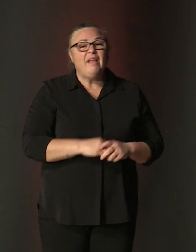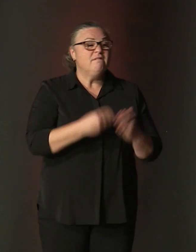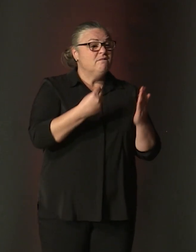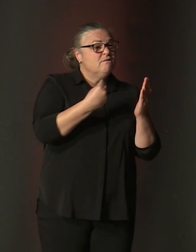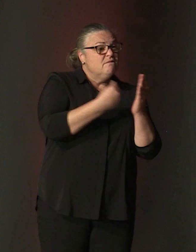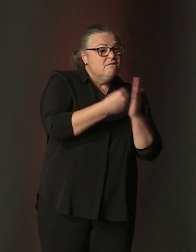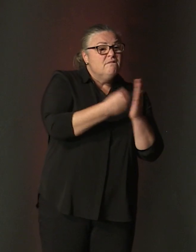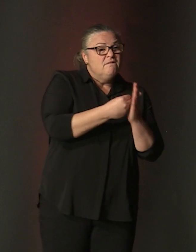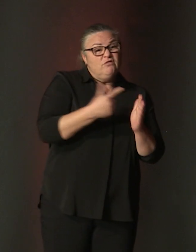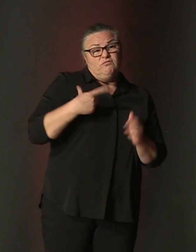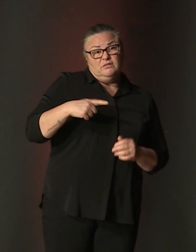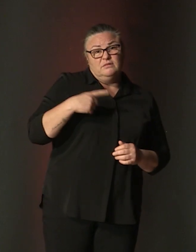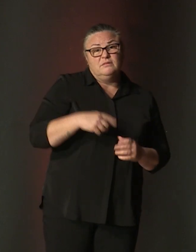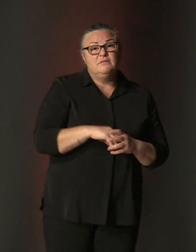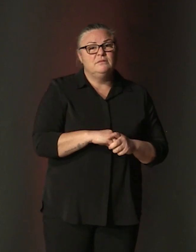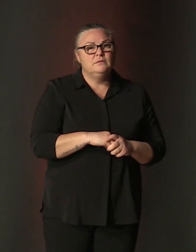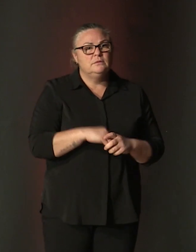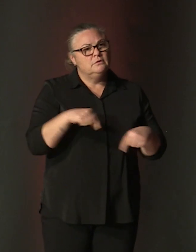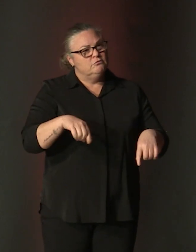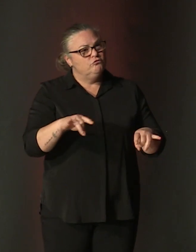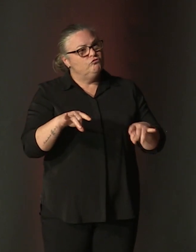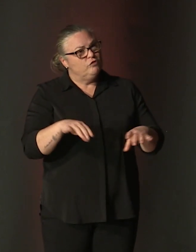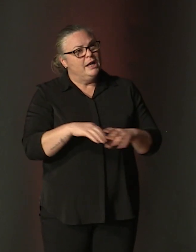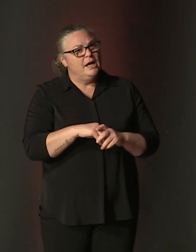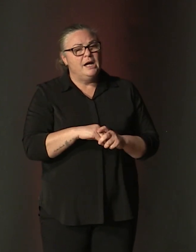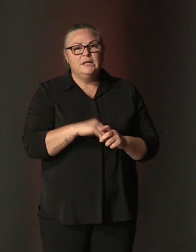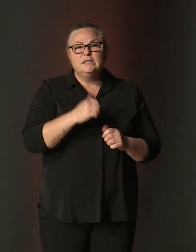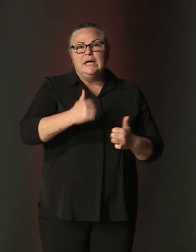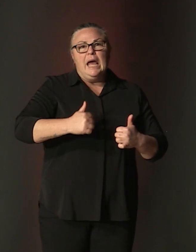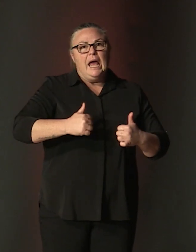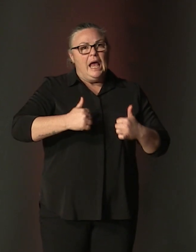where each state, territory, sometimes even county, has its own rules.